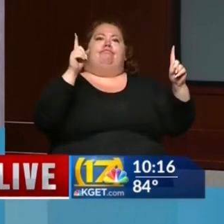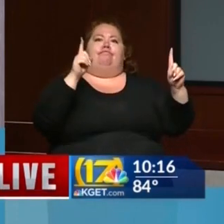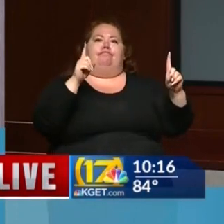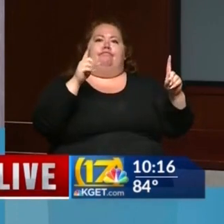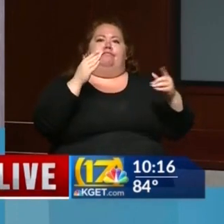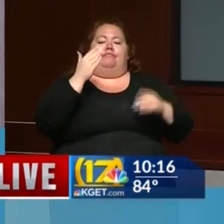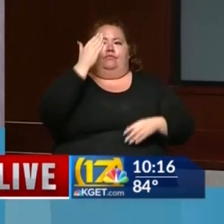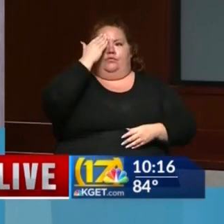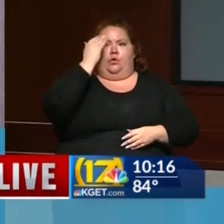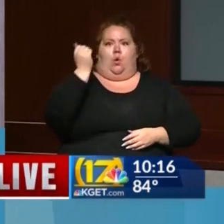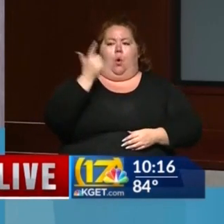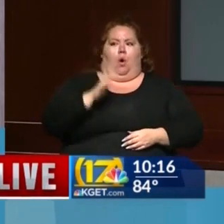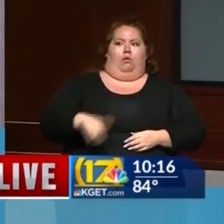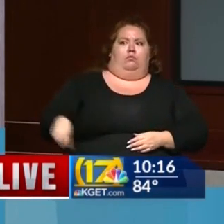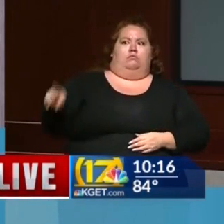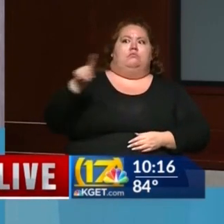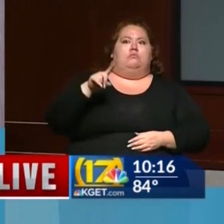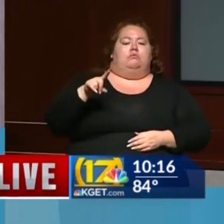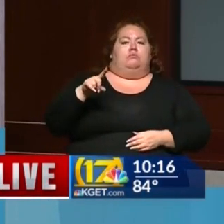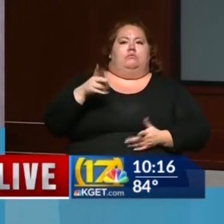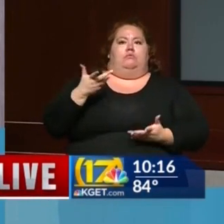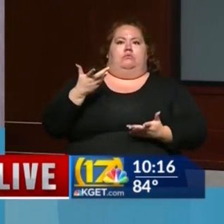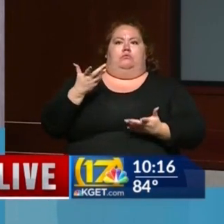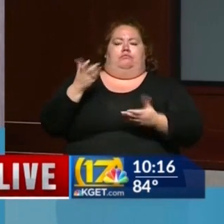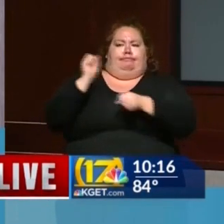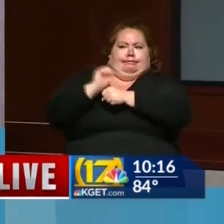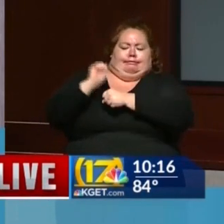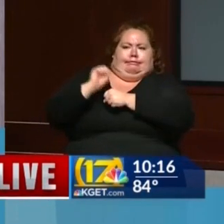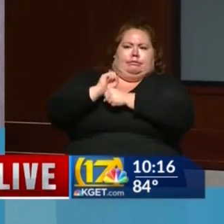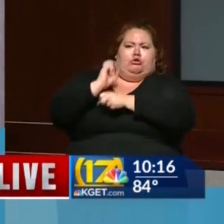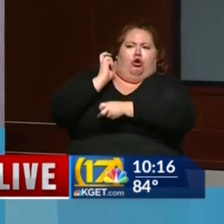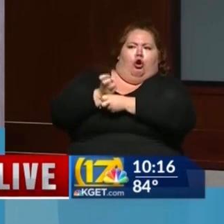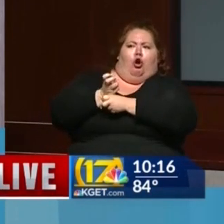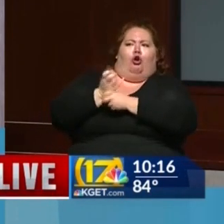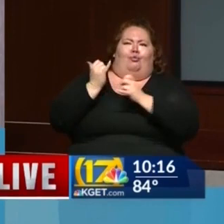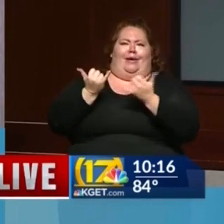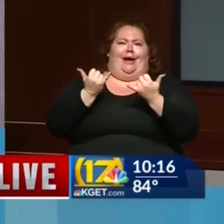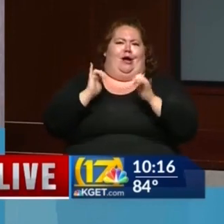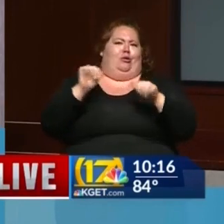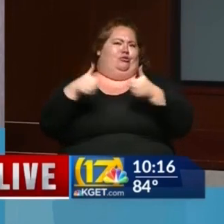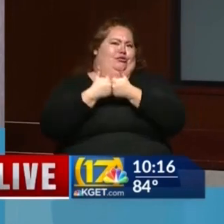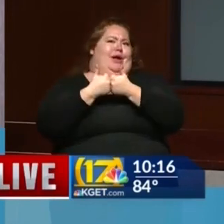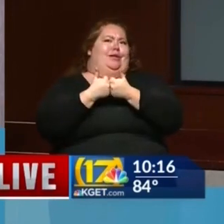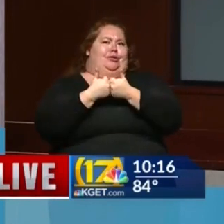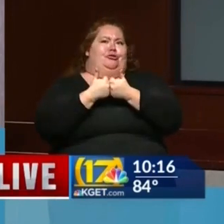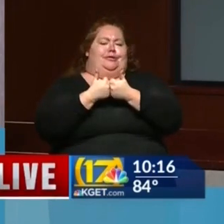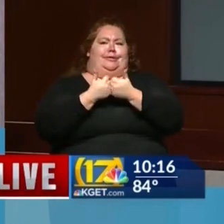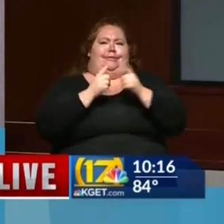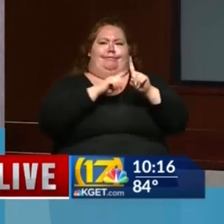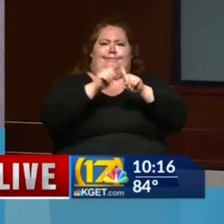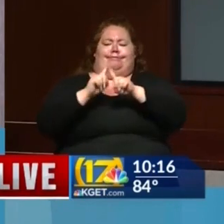FOR EVERYTHING THAT YOU CAN TO HELP ACHIEVE THESE OBJECTIVES KNOWING THAT YOU ARE ALL DOING